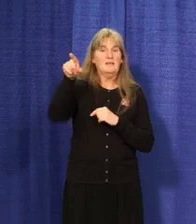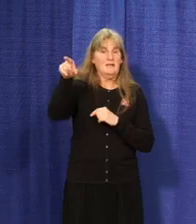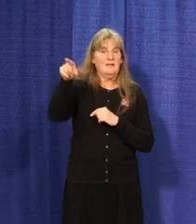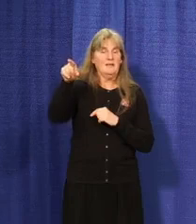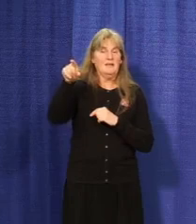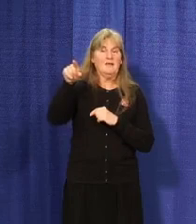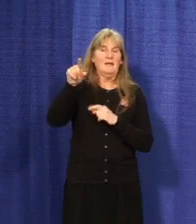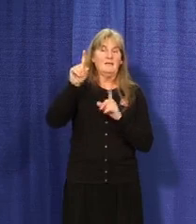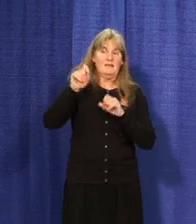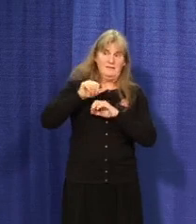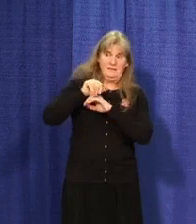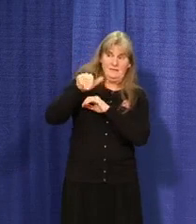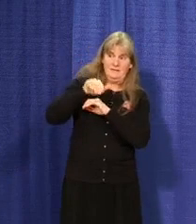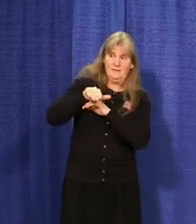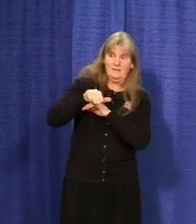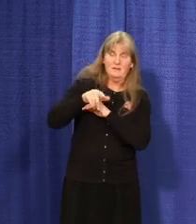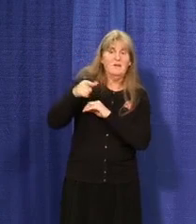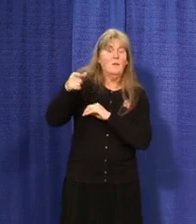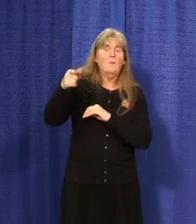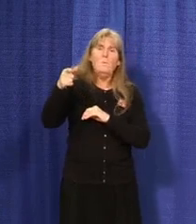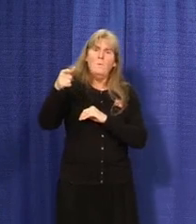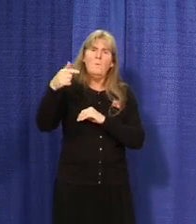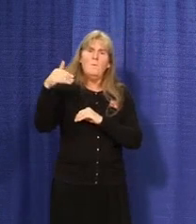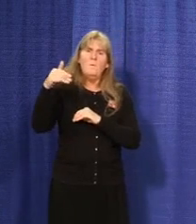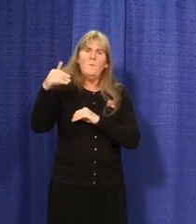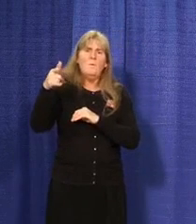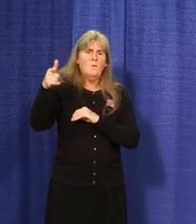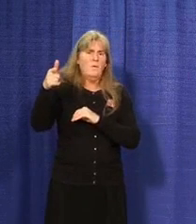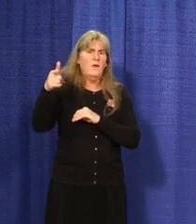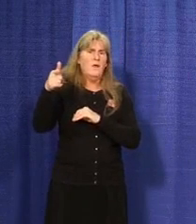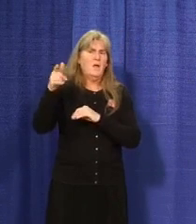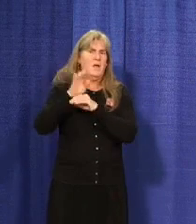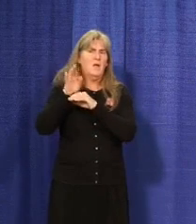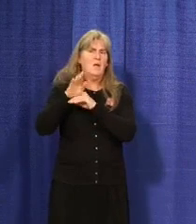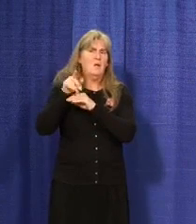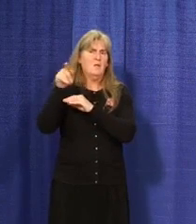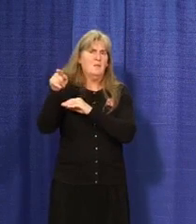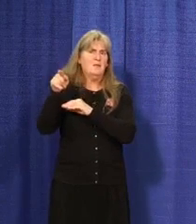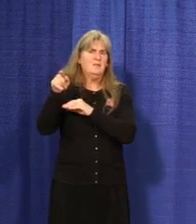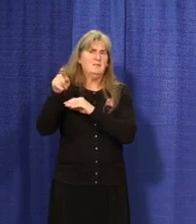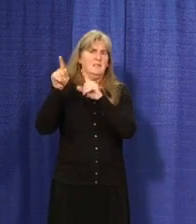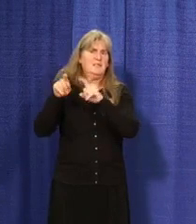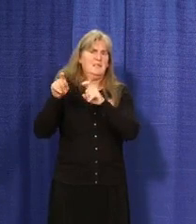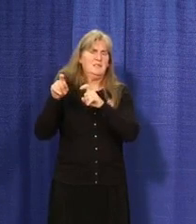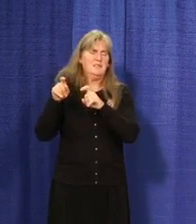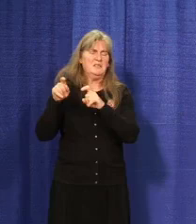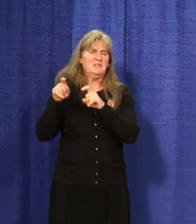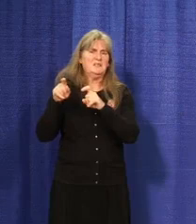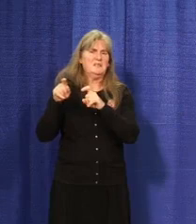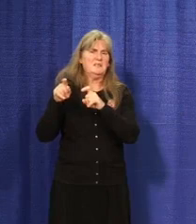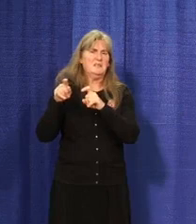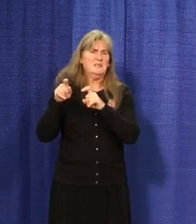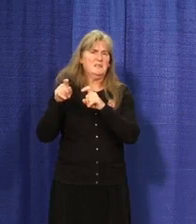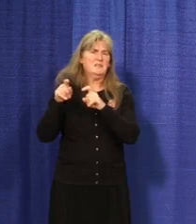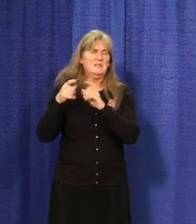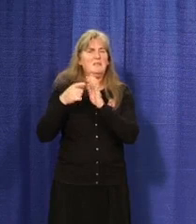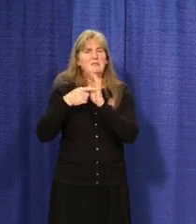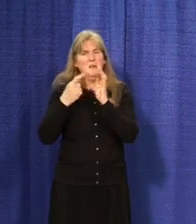testing in BC, and I mean, they have certainly phased some pitches attesting turnaround in BC.